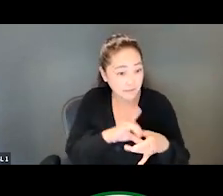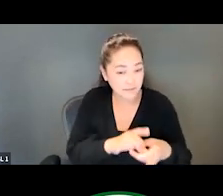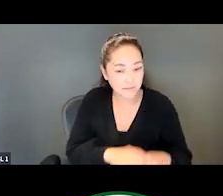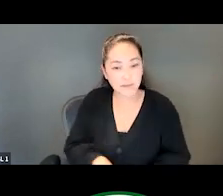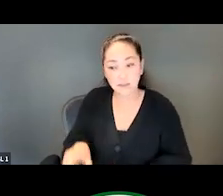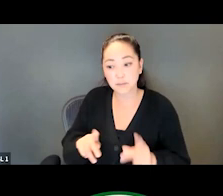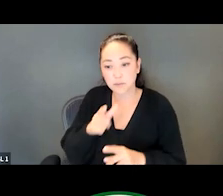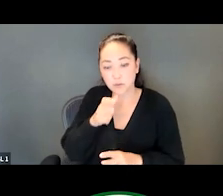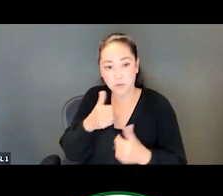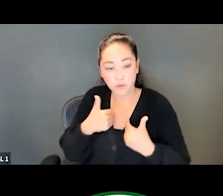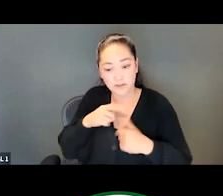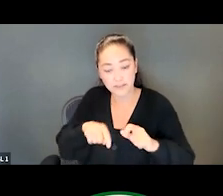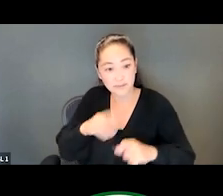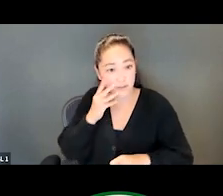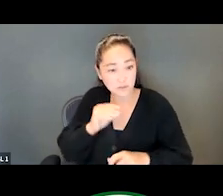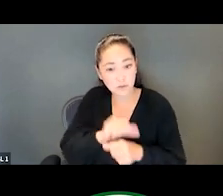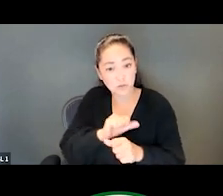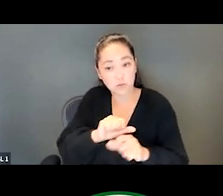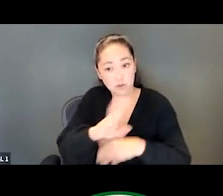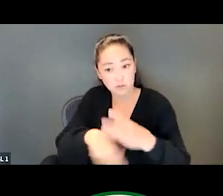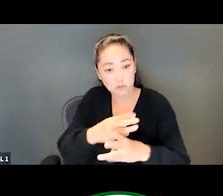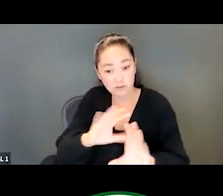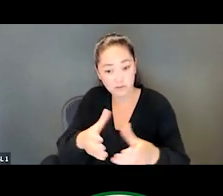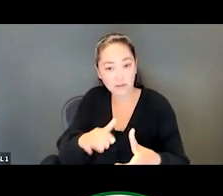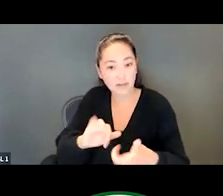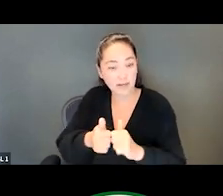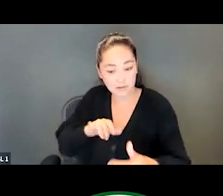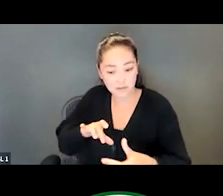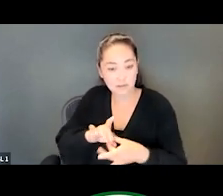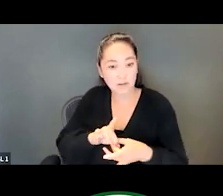This was really especially highlighted, especially considering partnerships with elders with